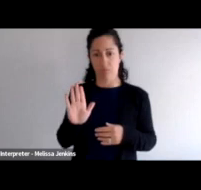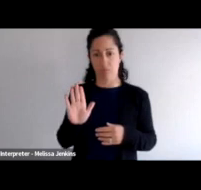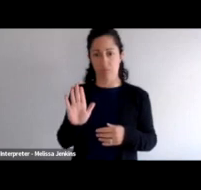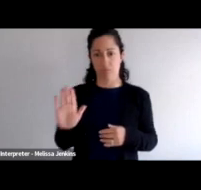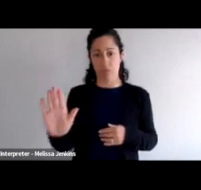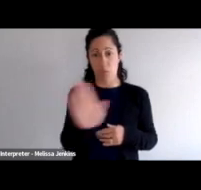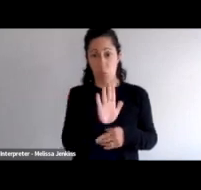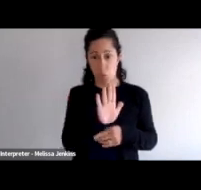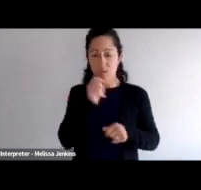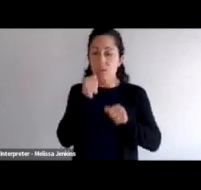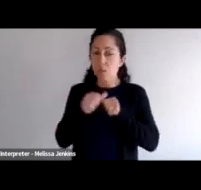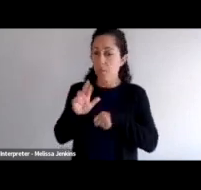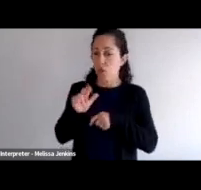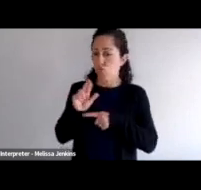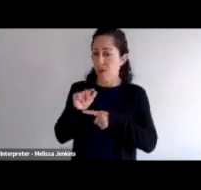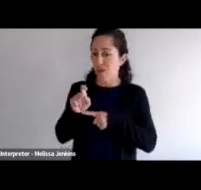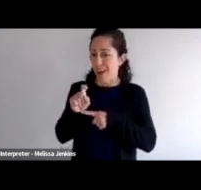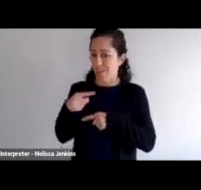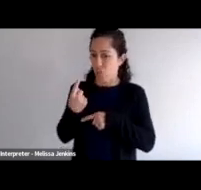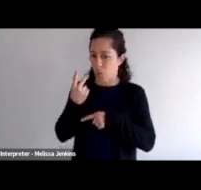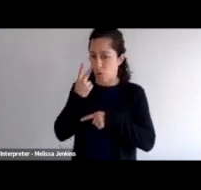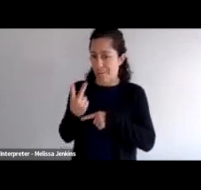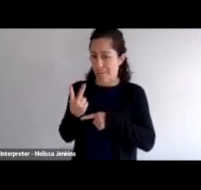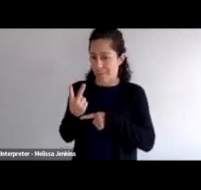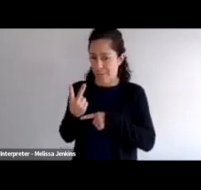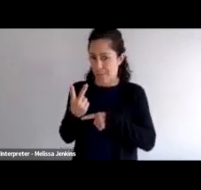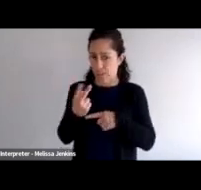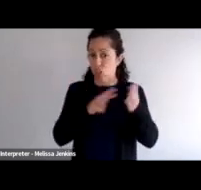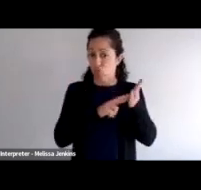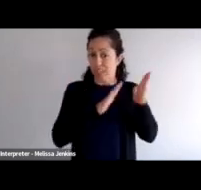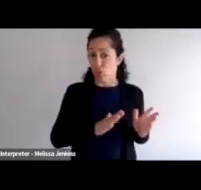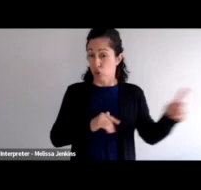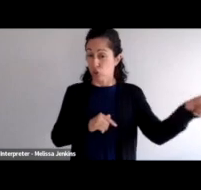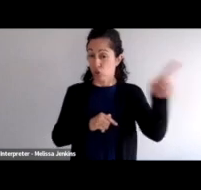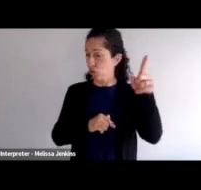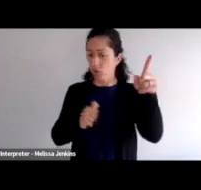will see. This is your contact information, um and these demographics in general information.